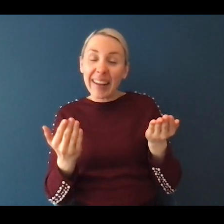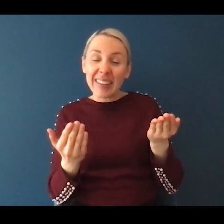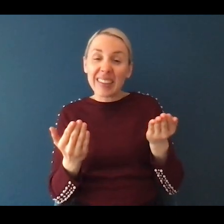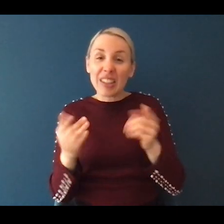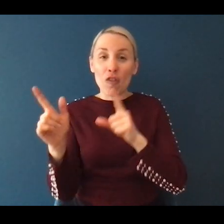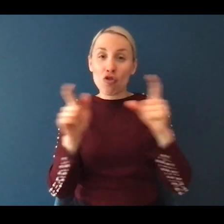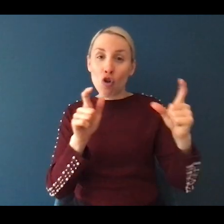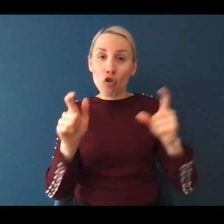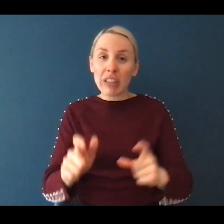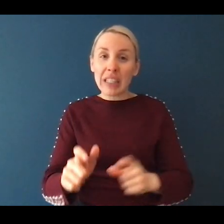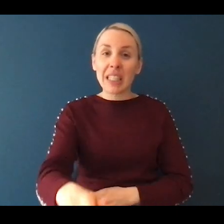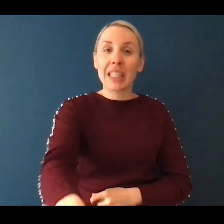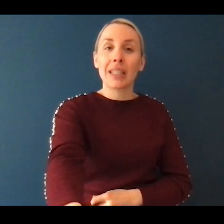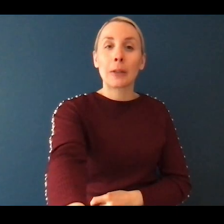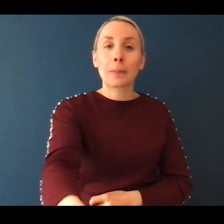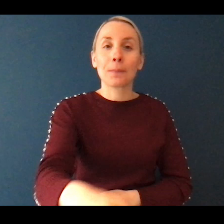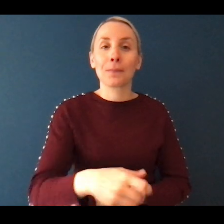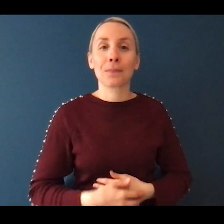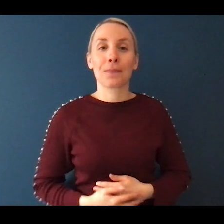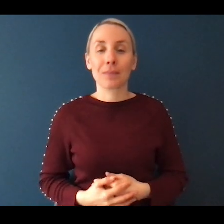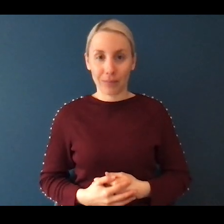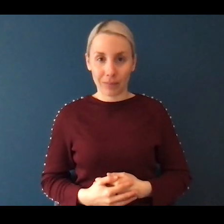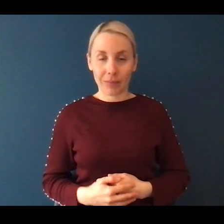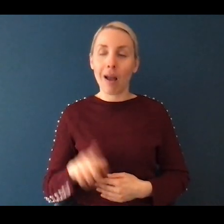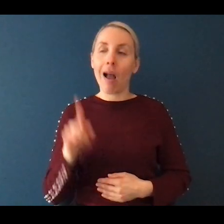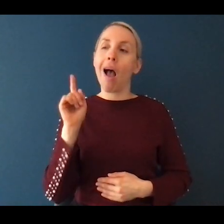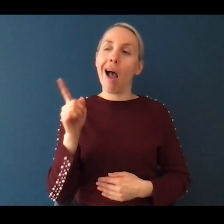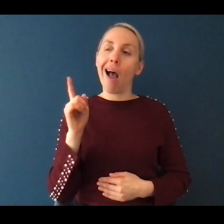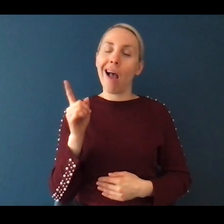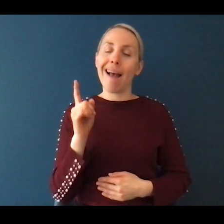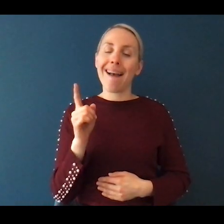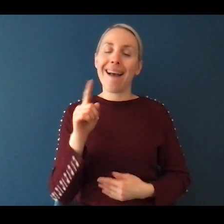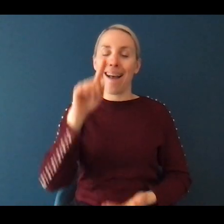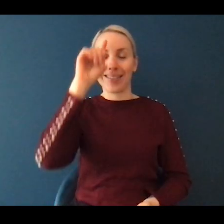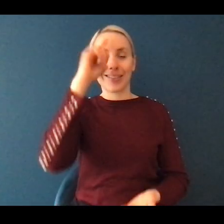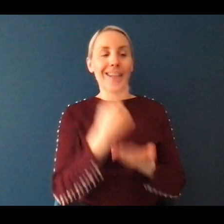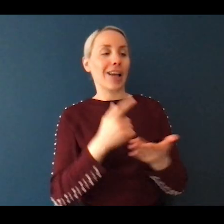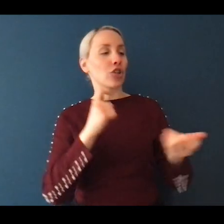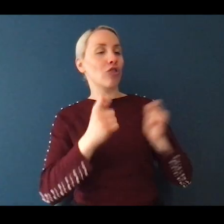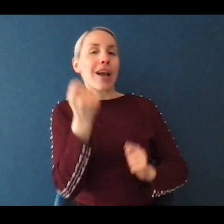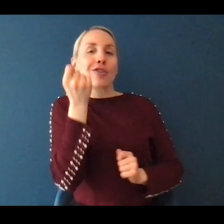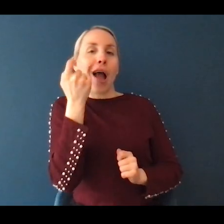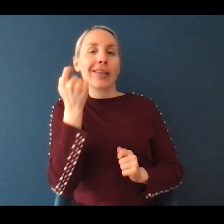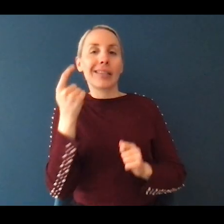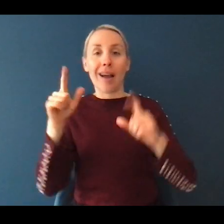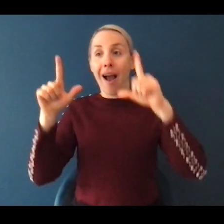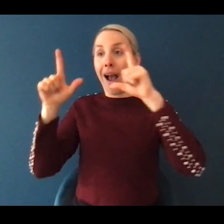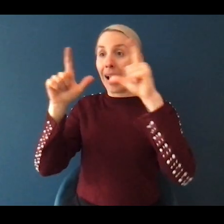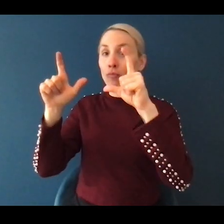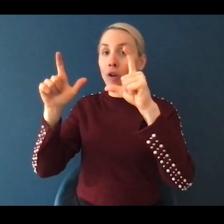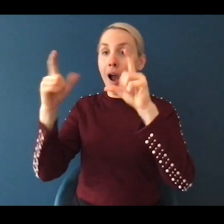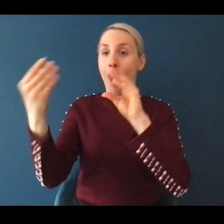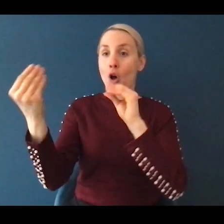so I that's when I decided to turn my camera toward myself and use the market as an inspiration